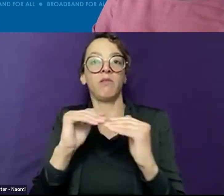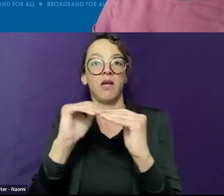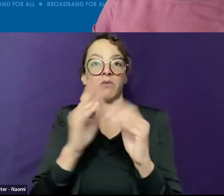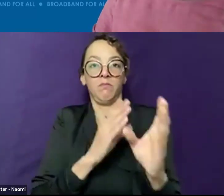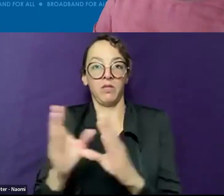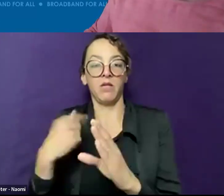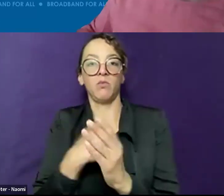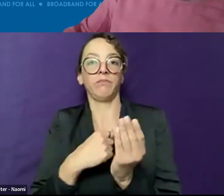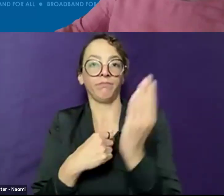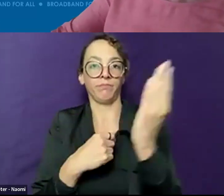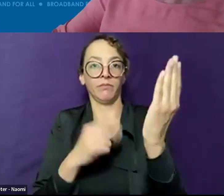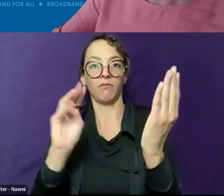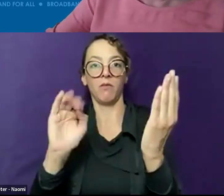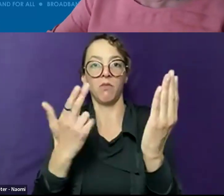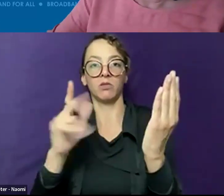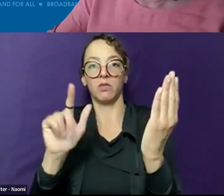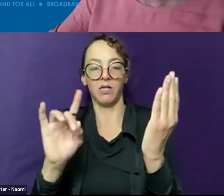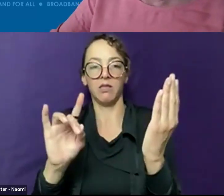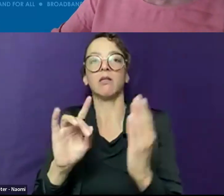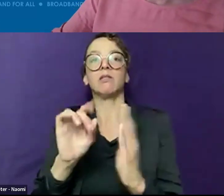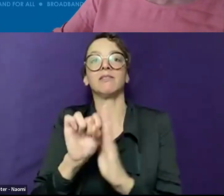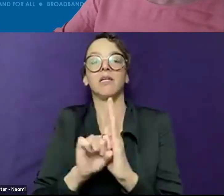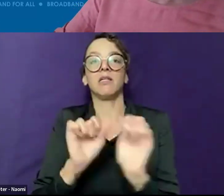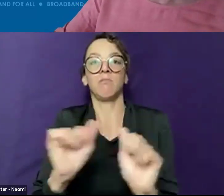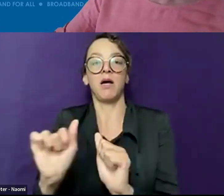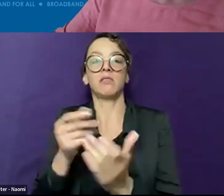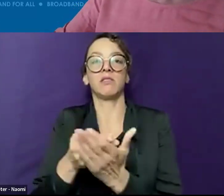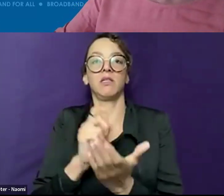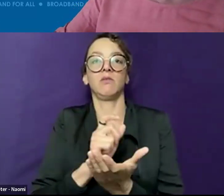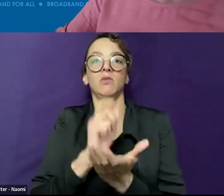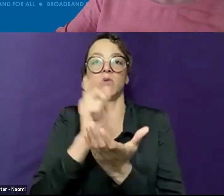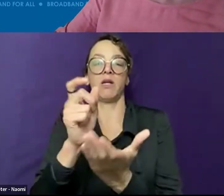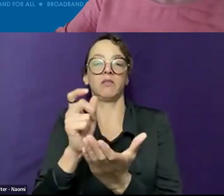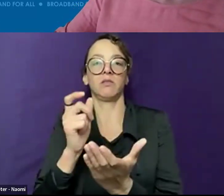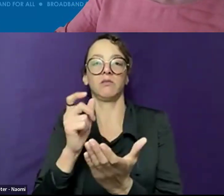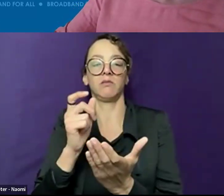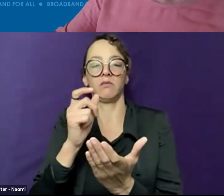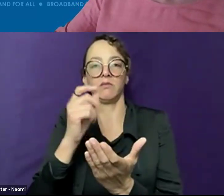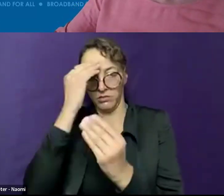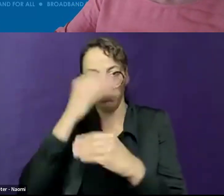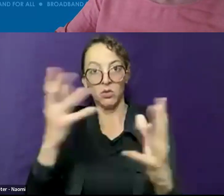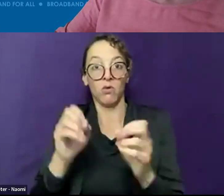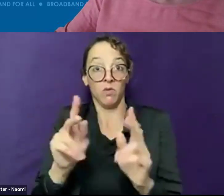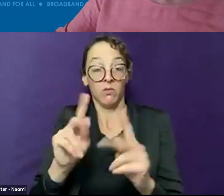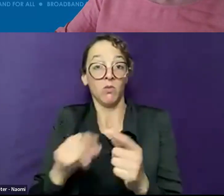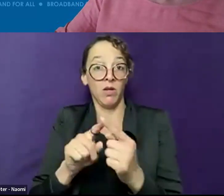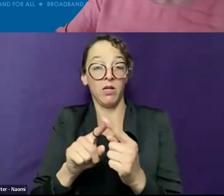State Capacity Grant Notice of Funding Opportunity was March 29th and we completed our application